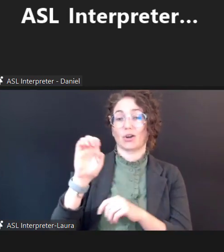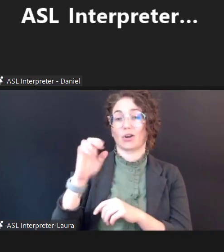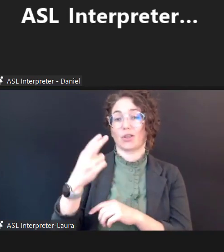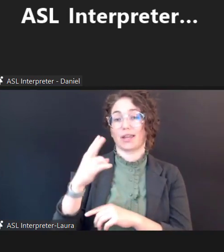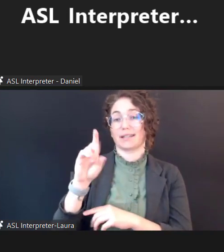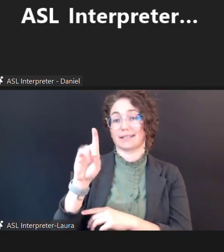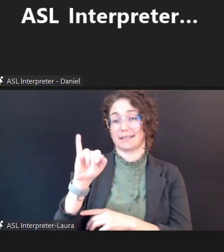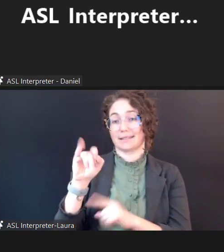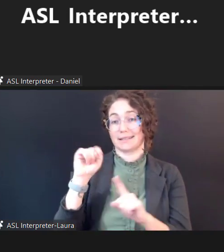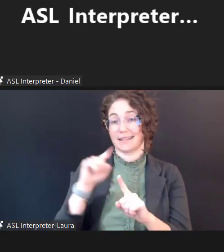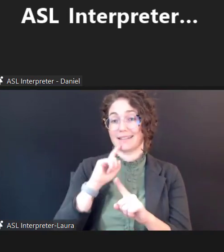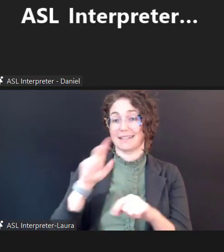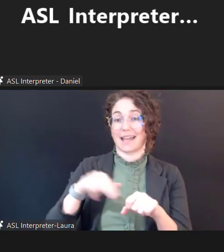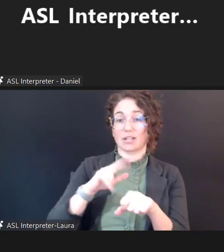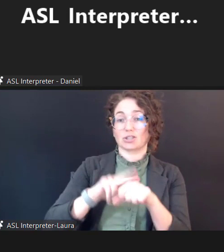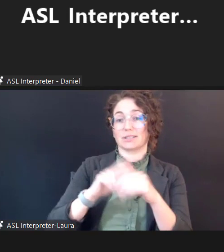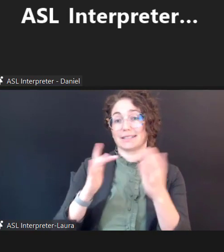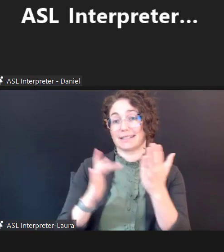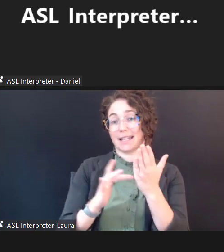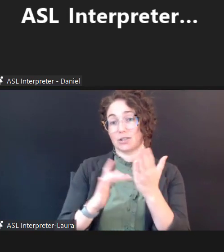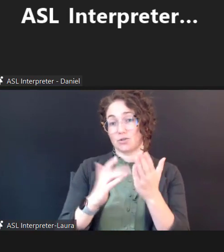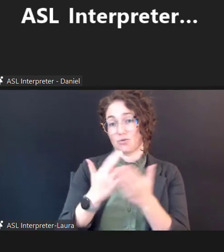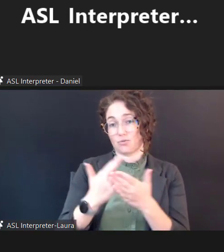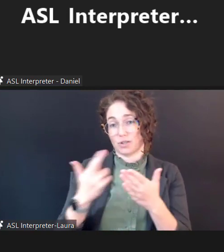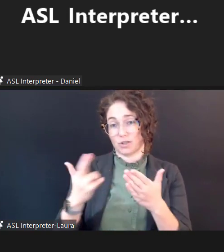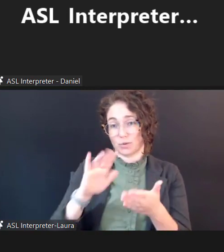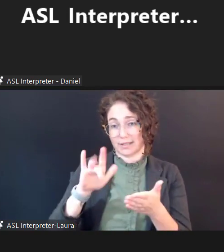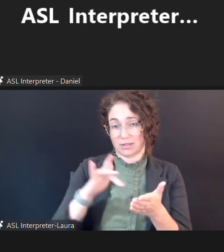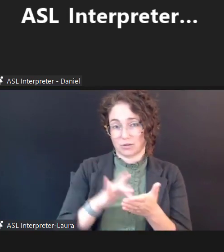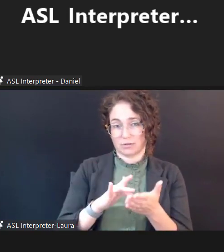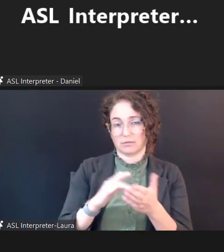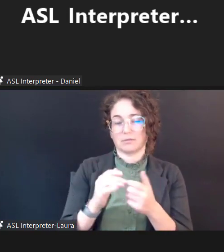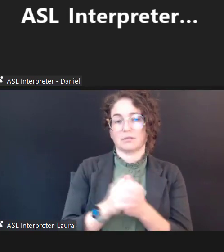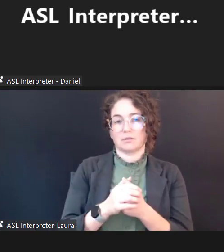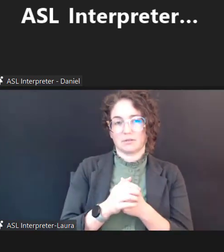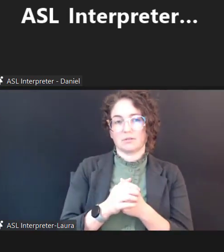Intervention National Technical Resourceserves as the Early Hearing Detection and Intervention National Technical Resource Center, funded through a cooperative agreement with the